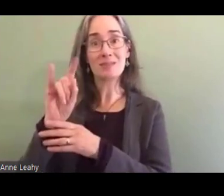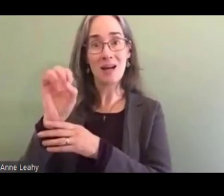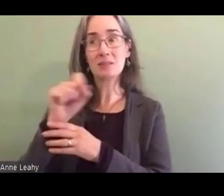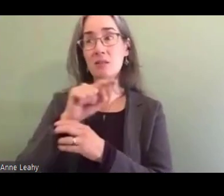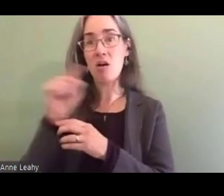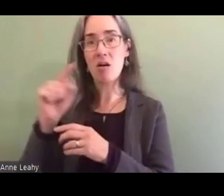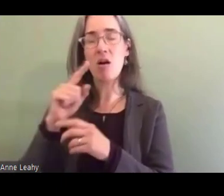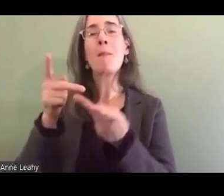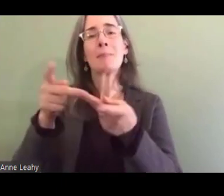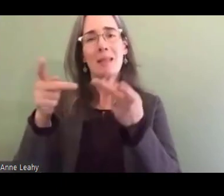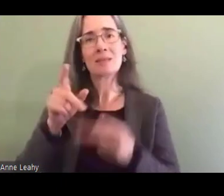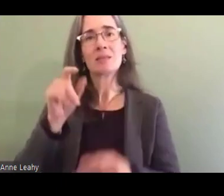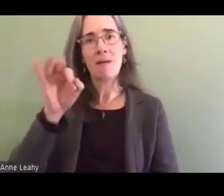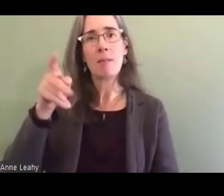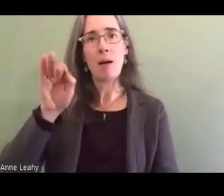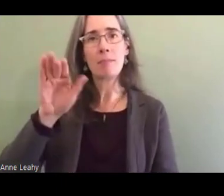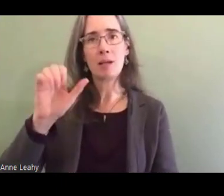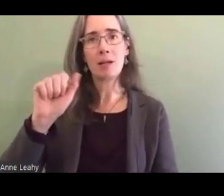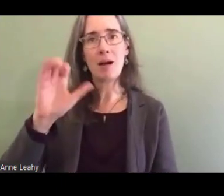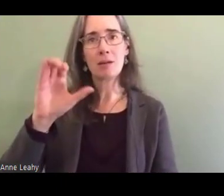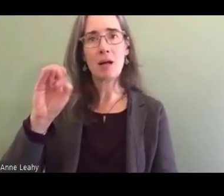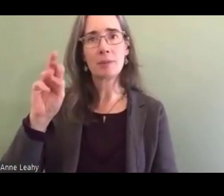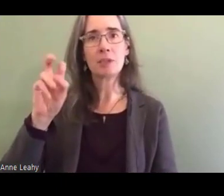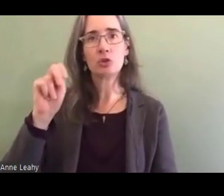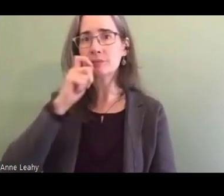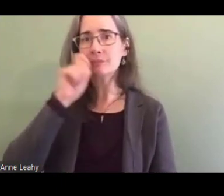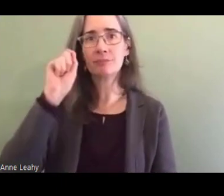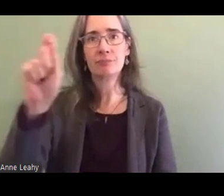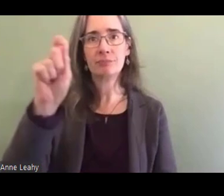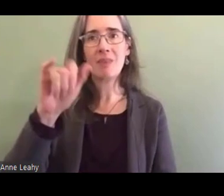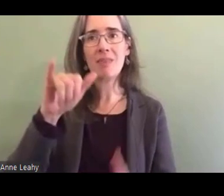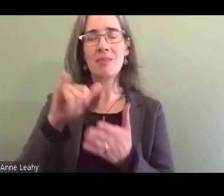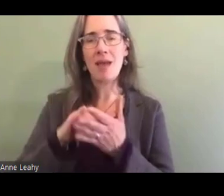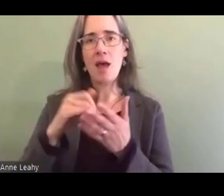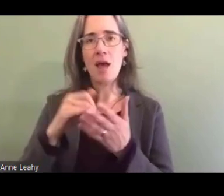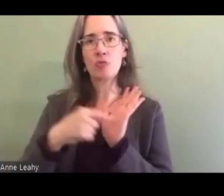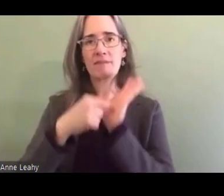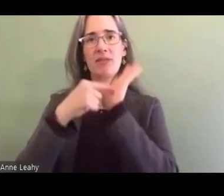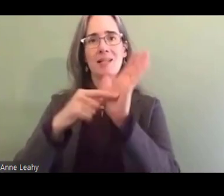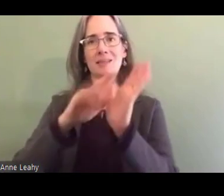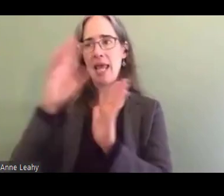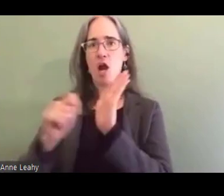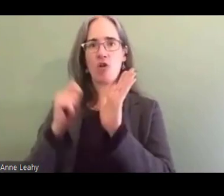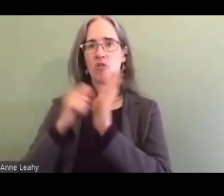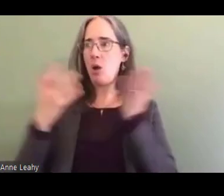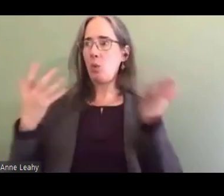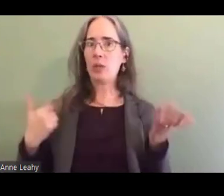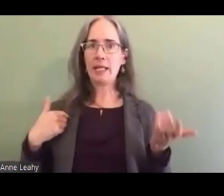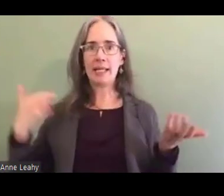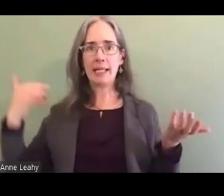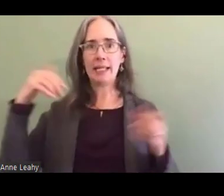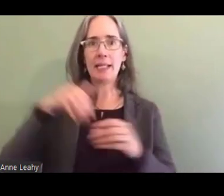are places of public accommodation, and that reflects the era that we are in and we need accessibility